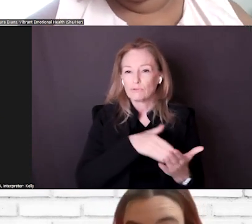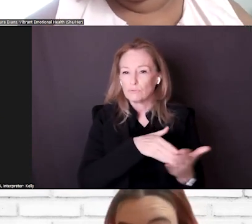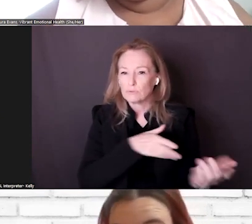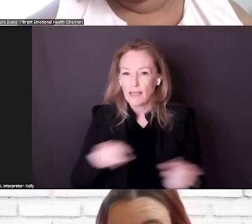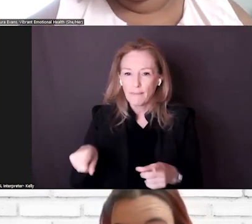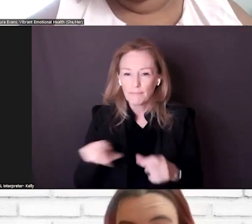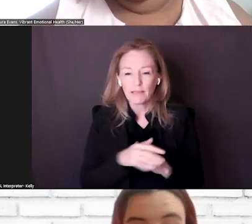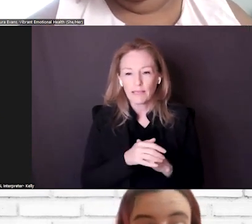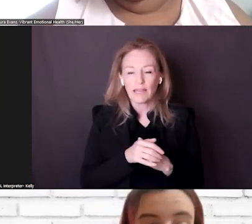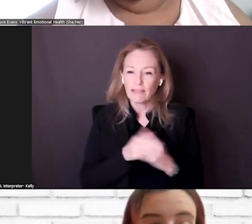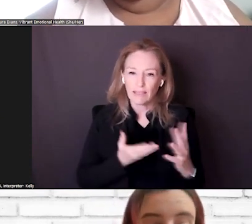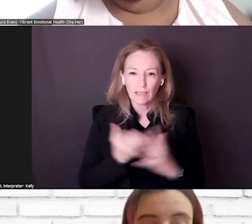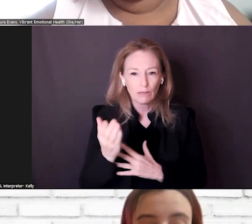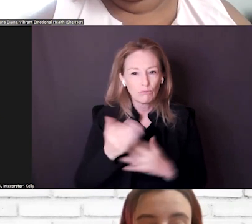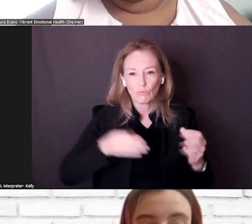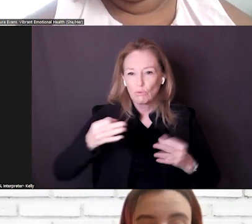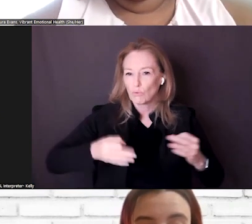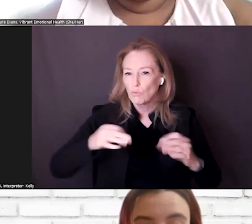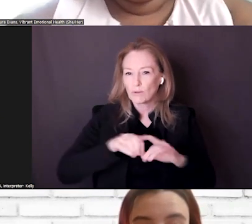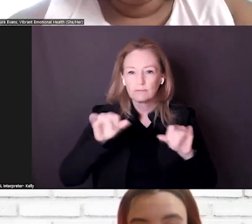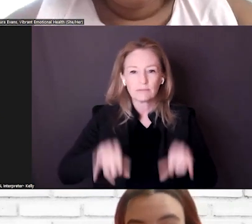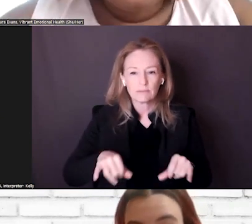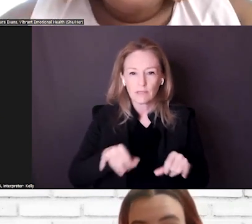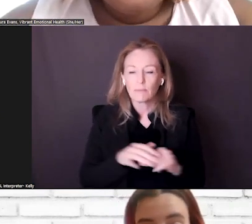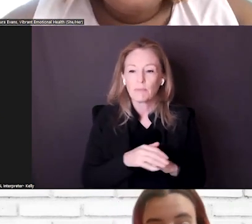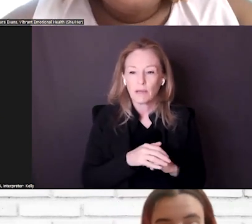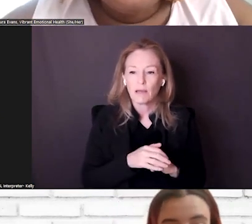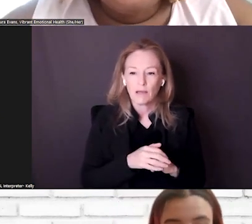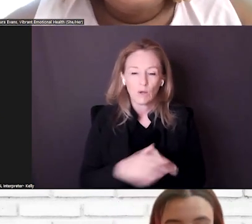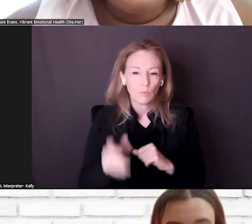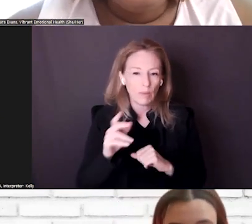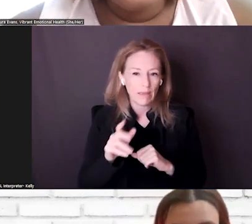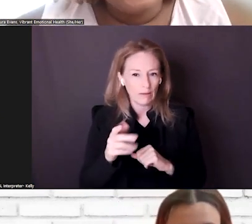TO THE COURT SYSTEM AND NEW LAWS DEVELOP.